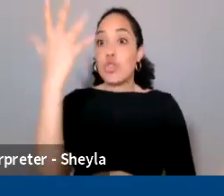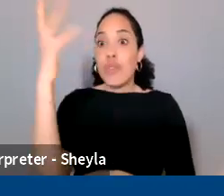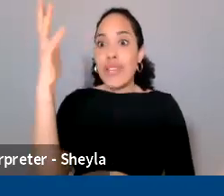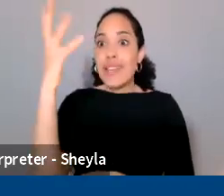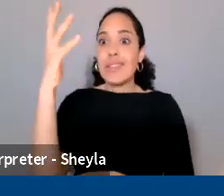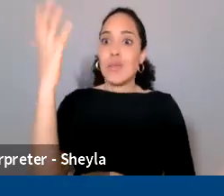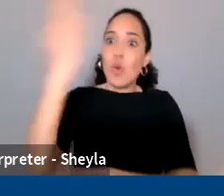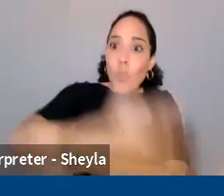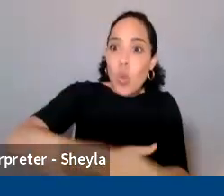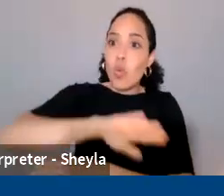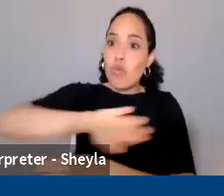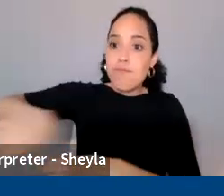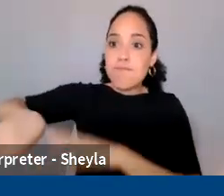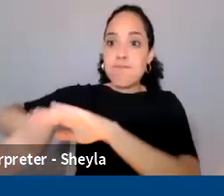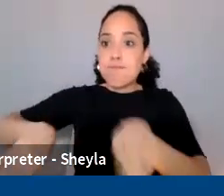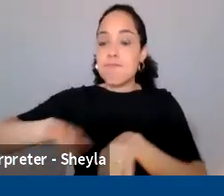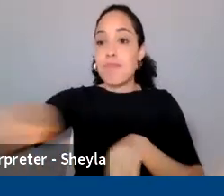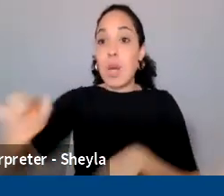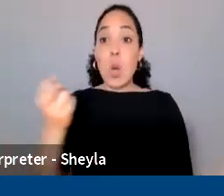whether it is needing to remove culverts or